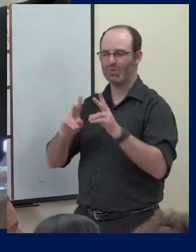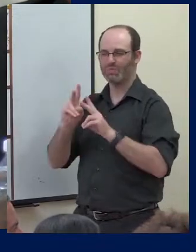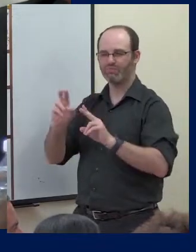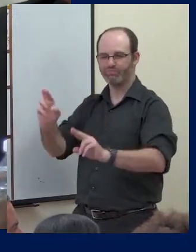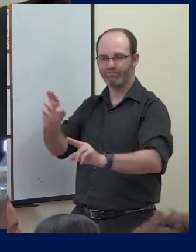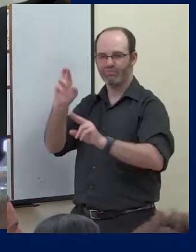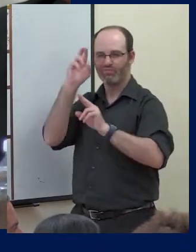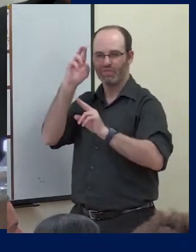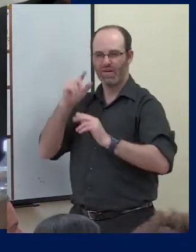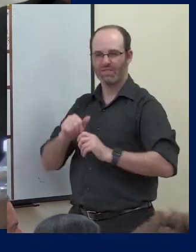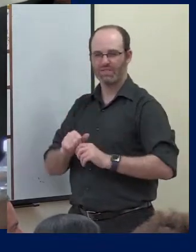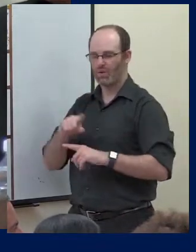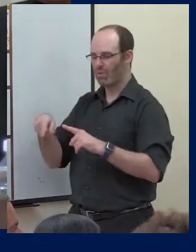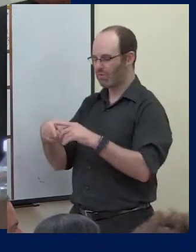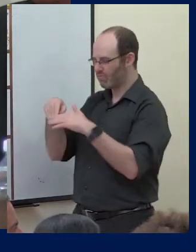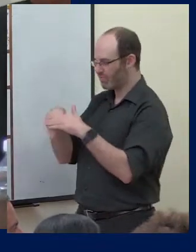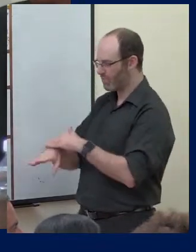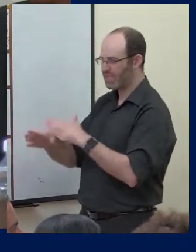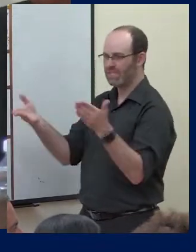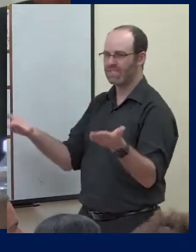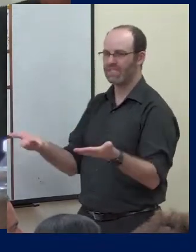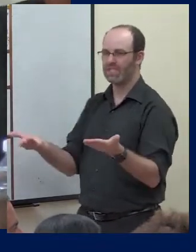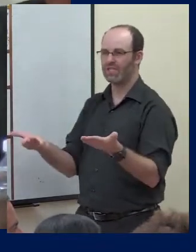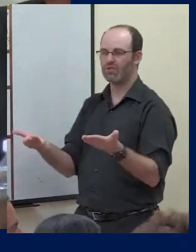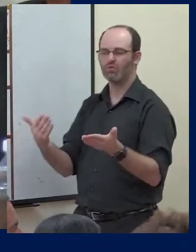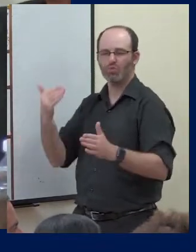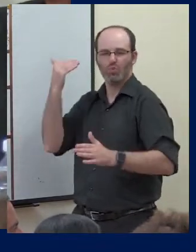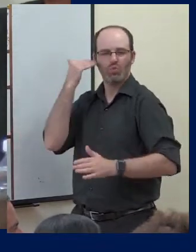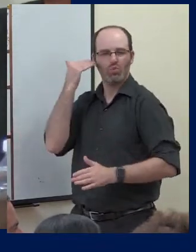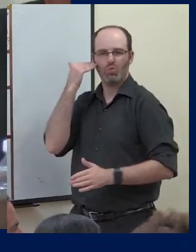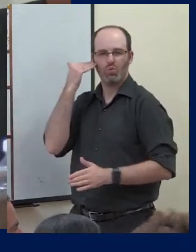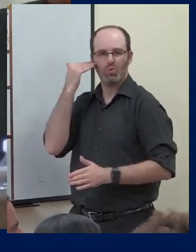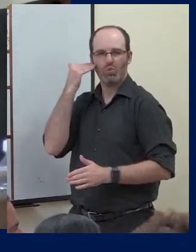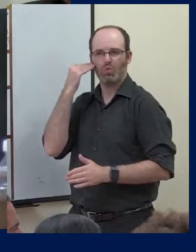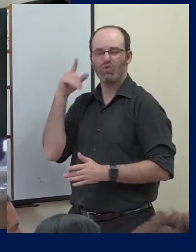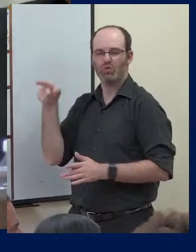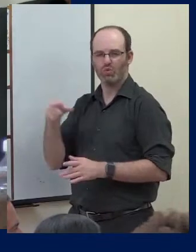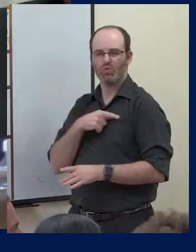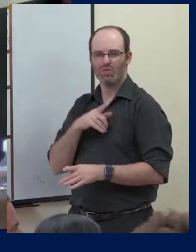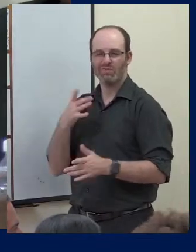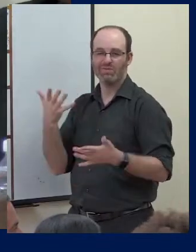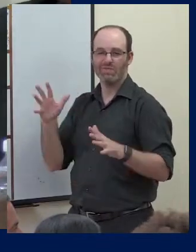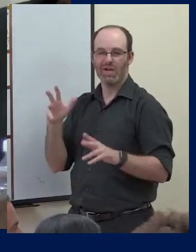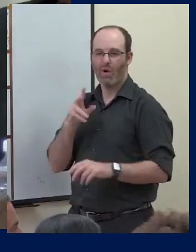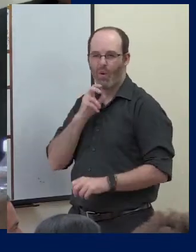We walked to those doors, you knew you were essentially at home and when you walk through